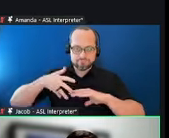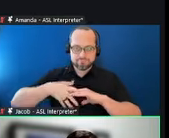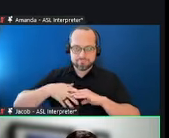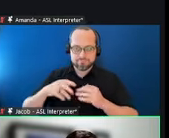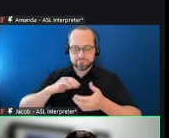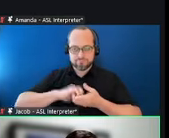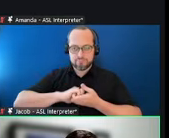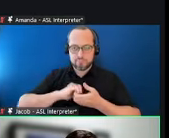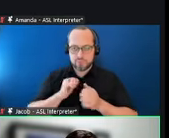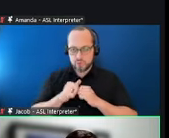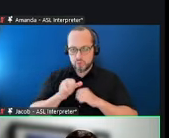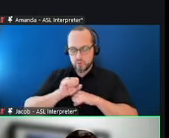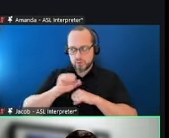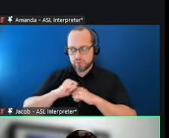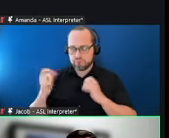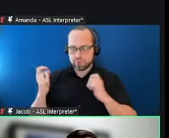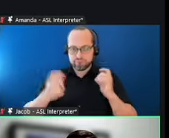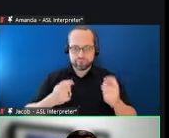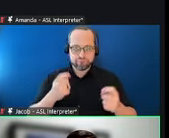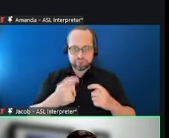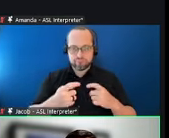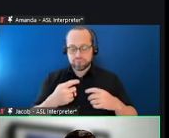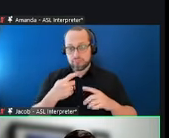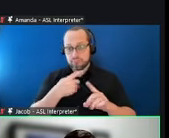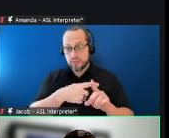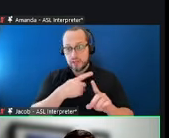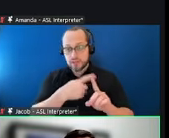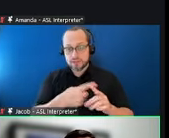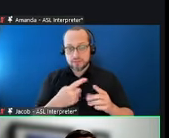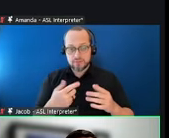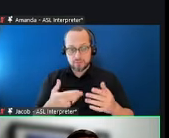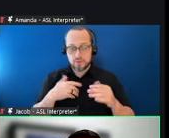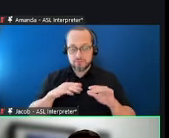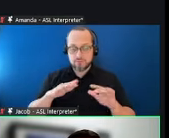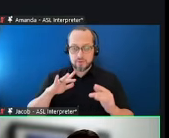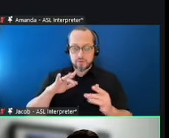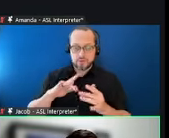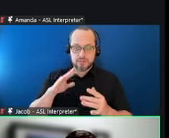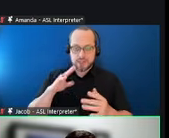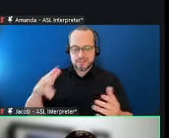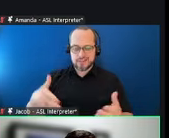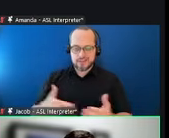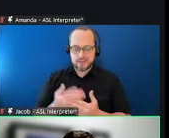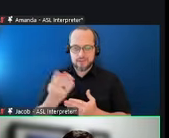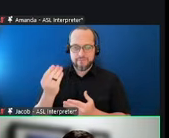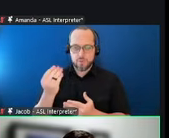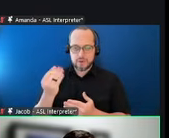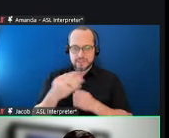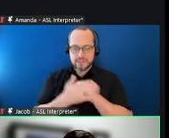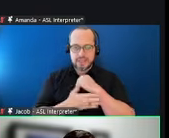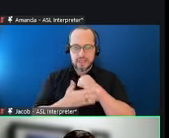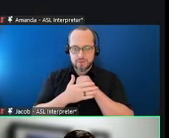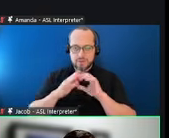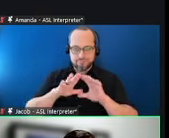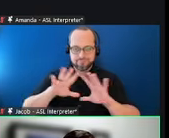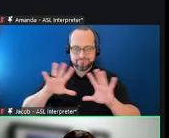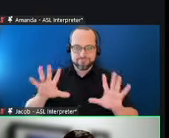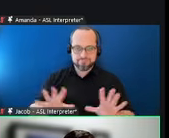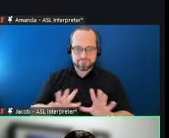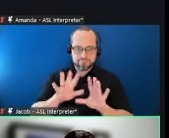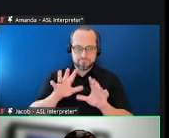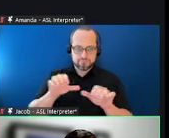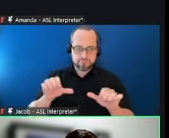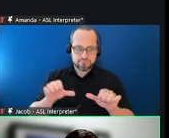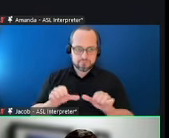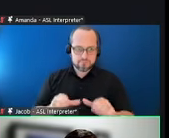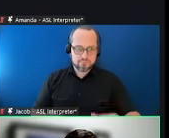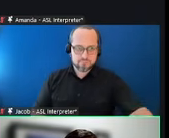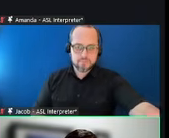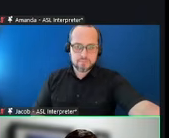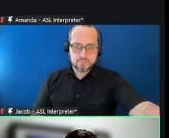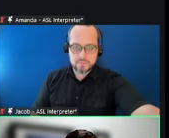contributing strengths as well as reach into this 14 county region. Next slide.